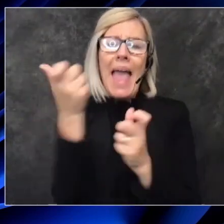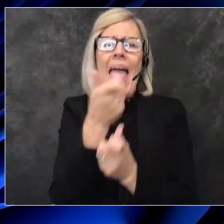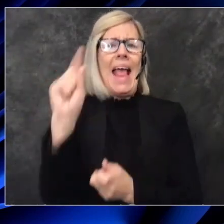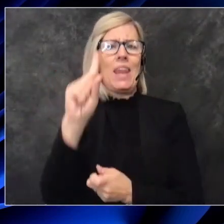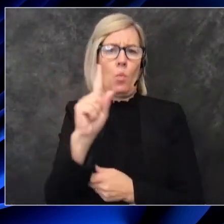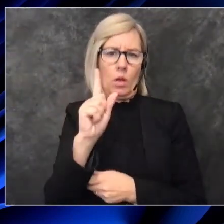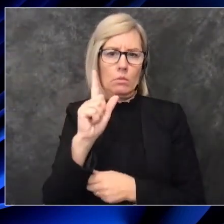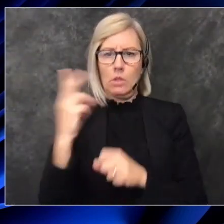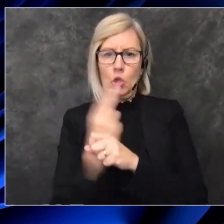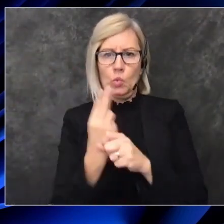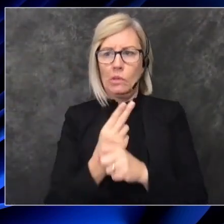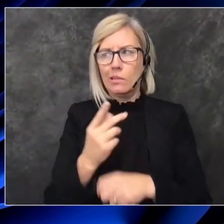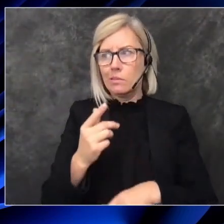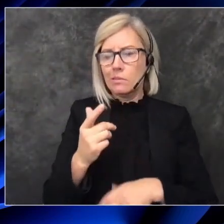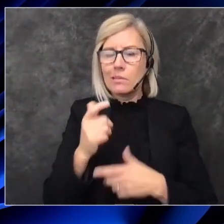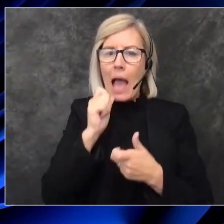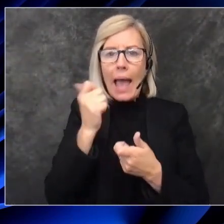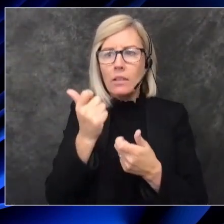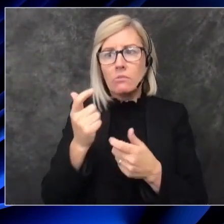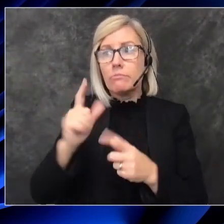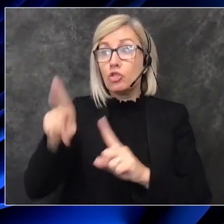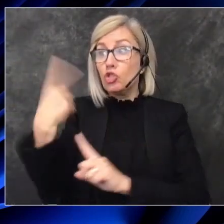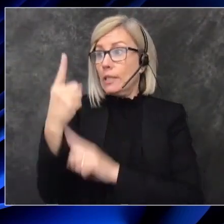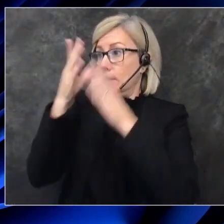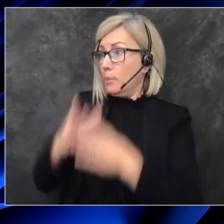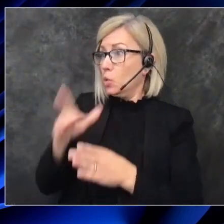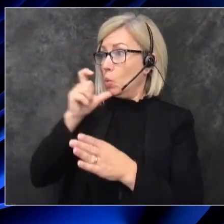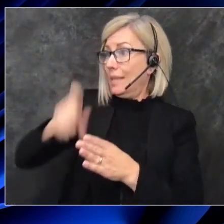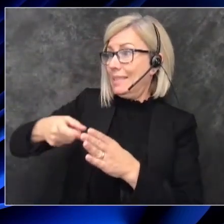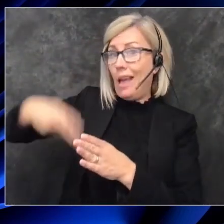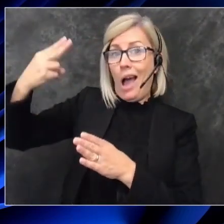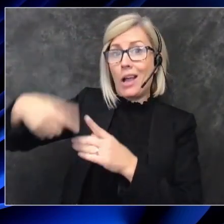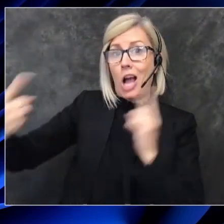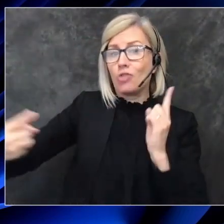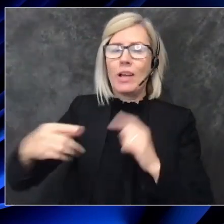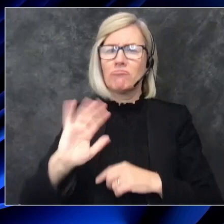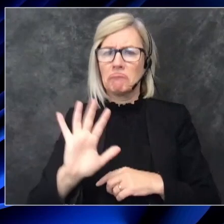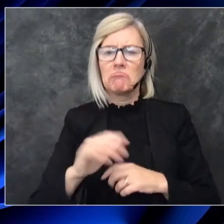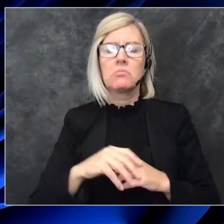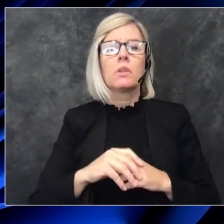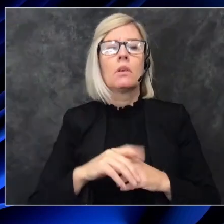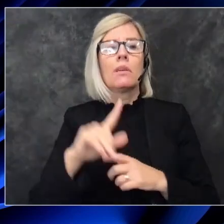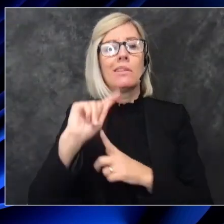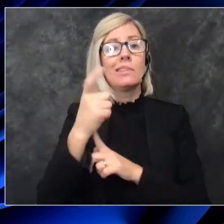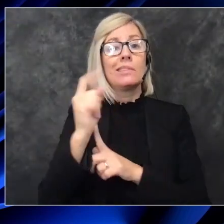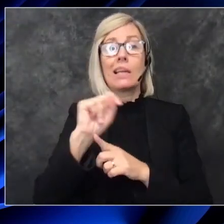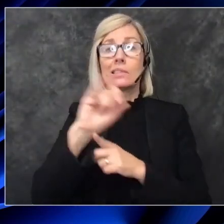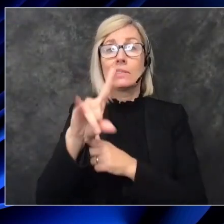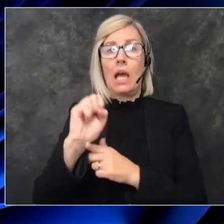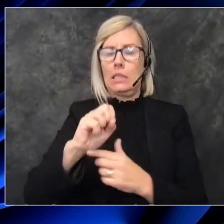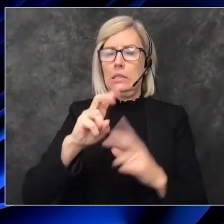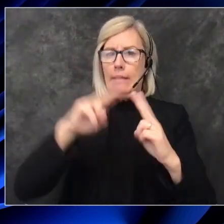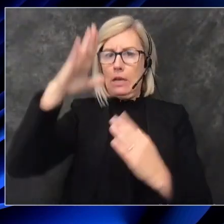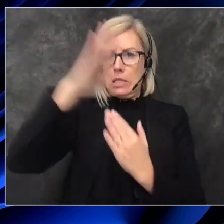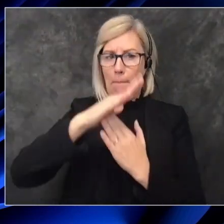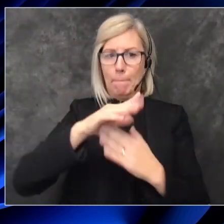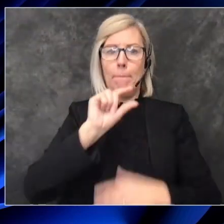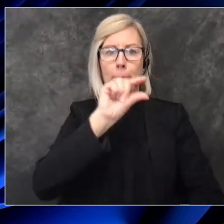Who needs high contrast Let's talk about a text size which is at the very top. So text size is something